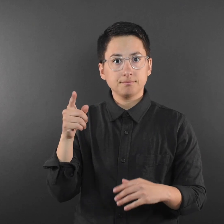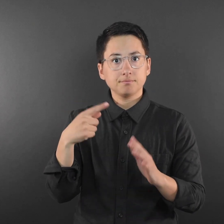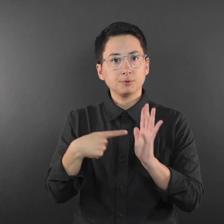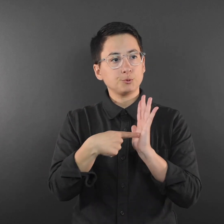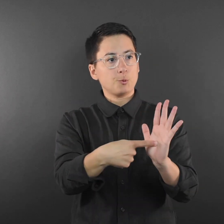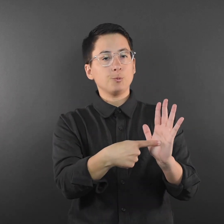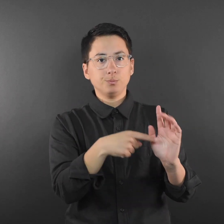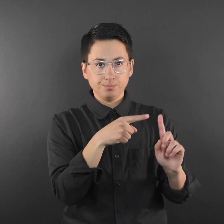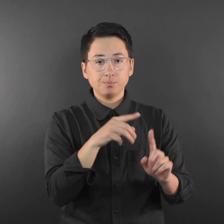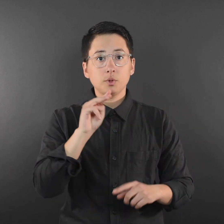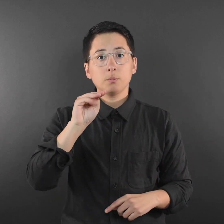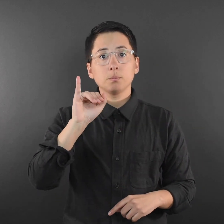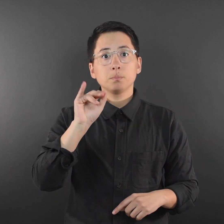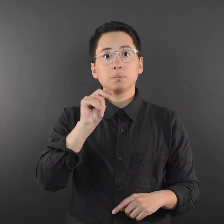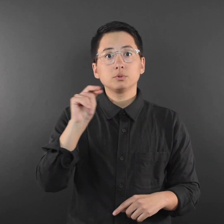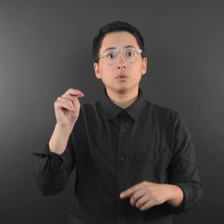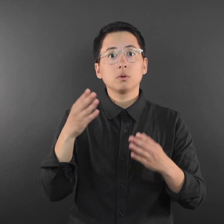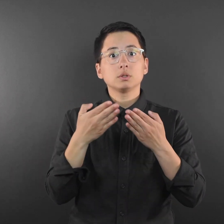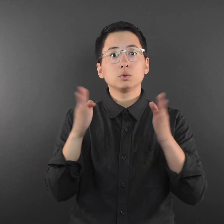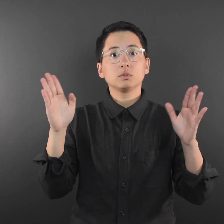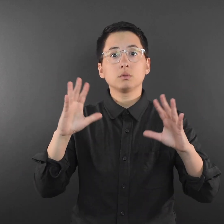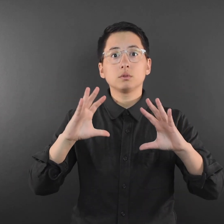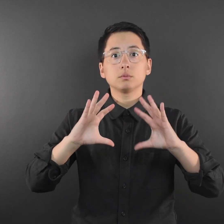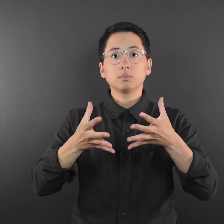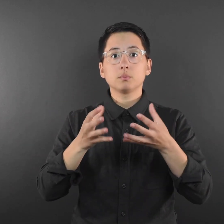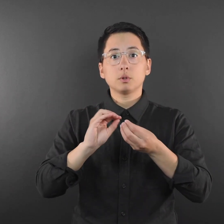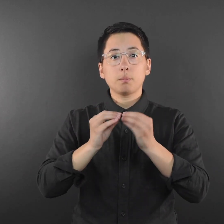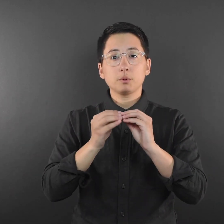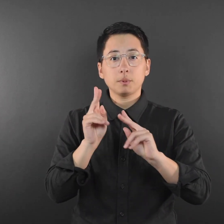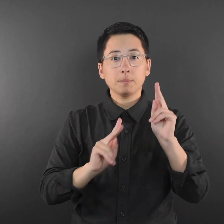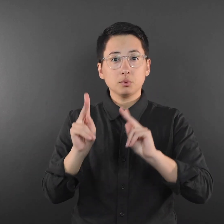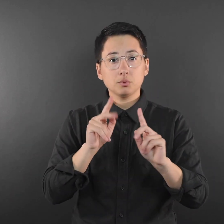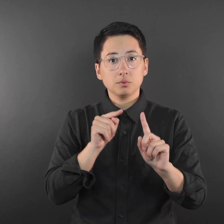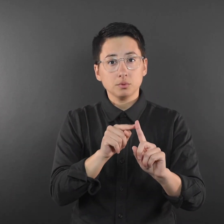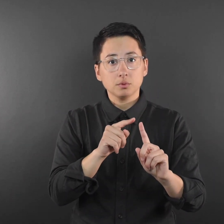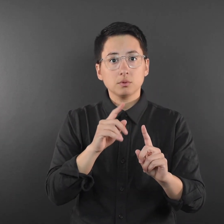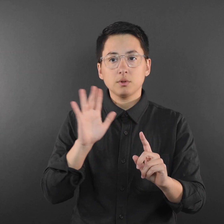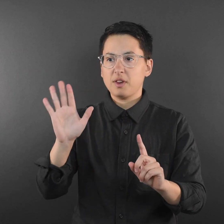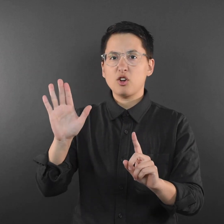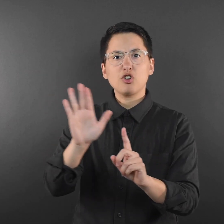shows Minnesota’s general population attitudes towards people with developmental disabilities.